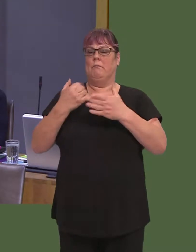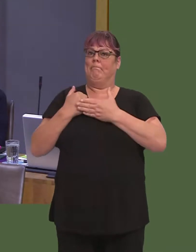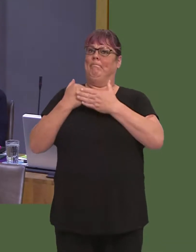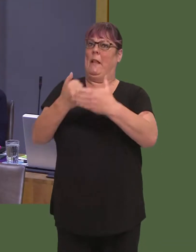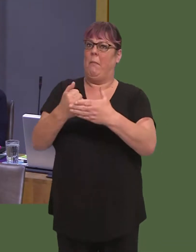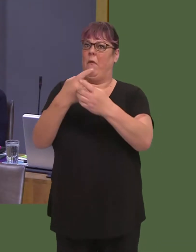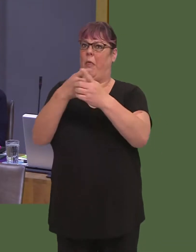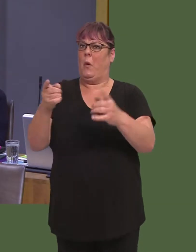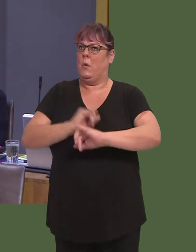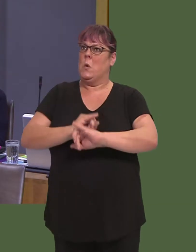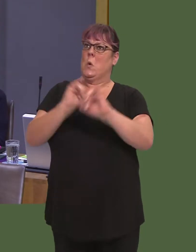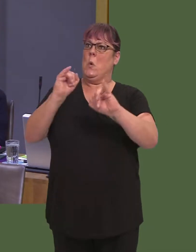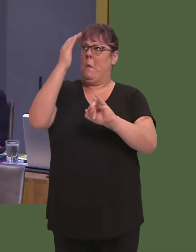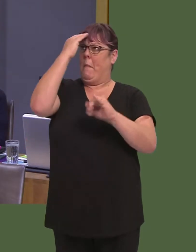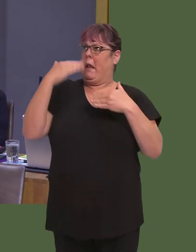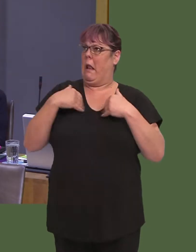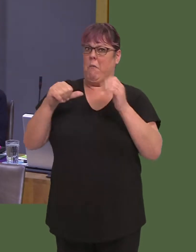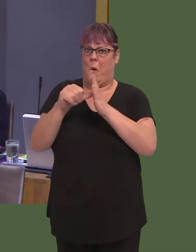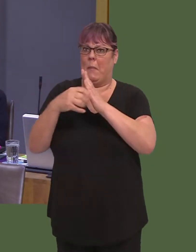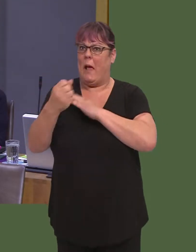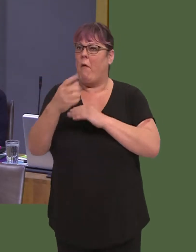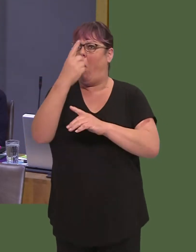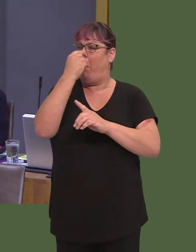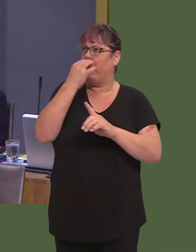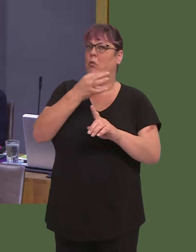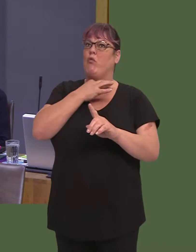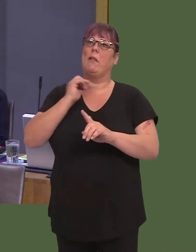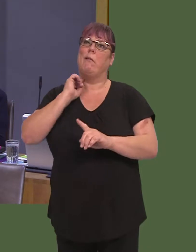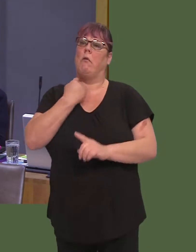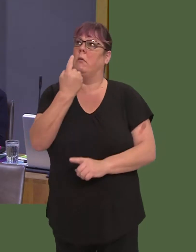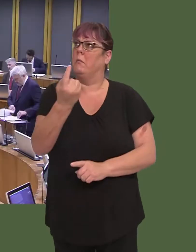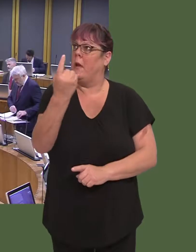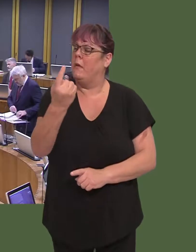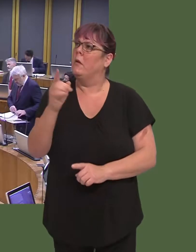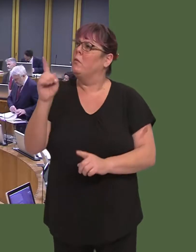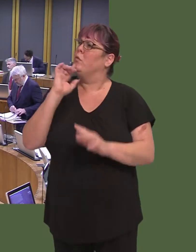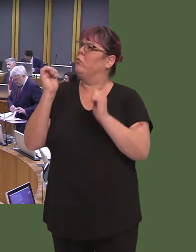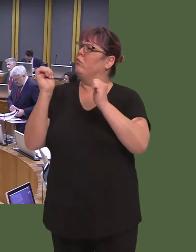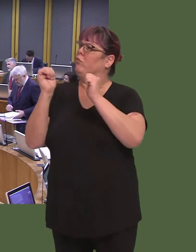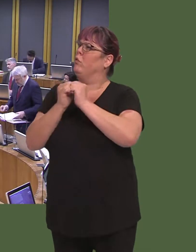at risk of suicide, would you as First Minister agree that the ambulance service in Wales